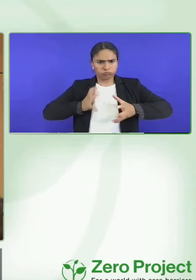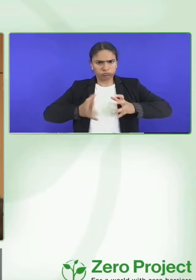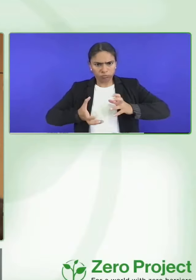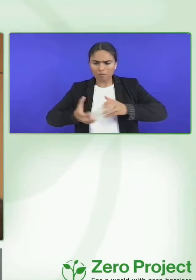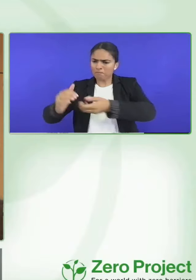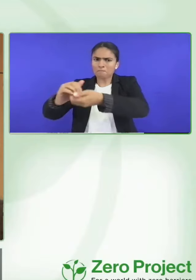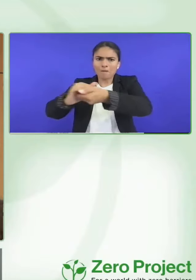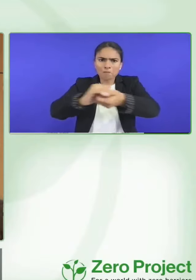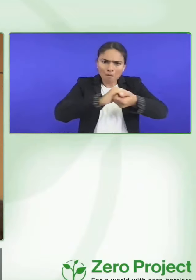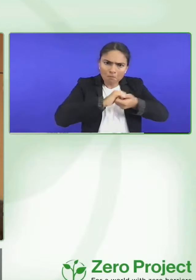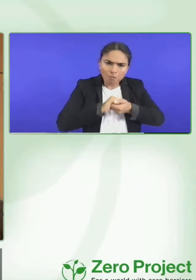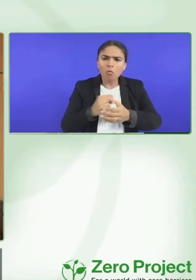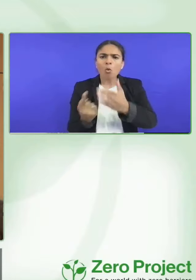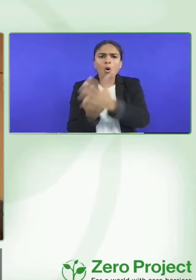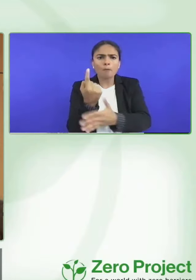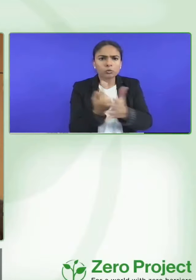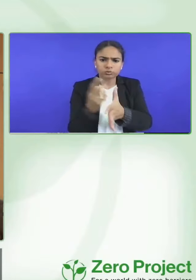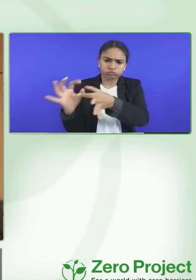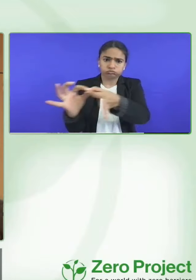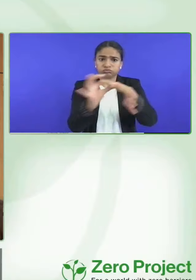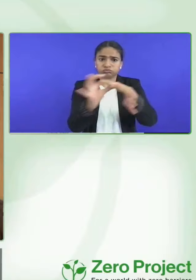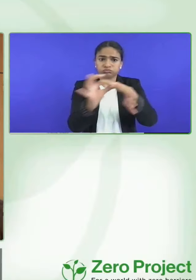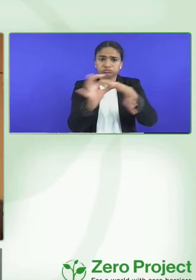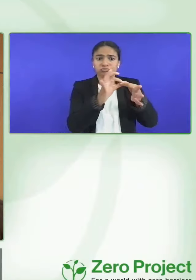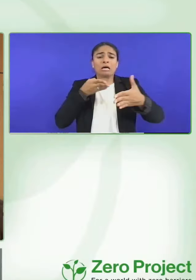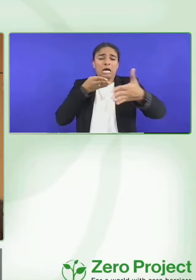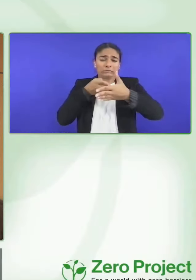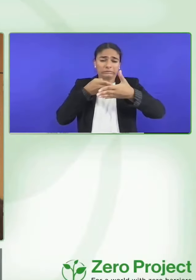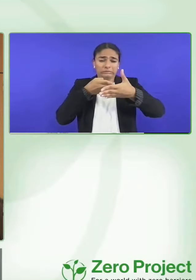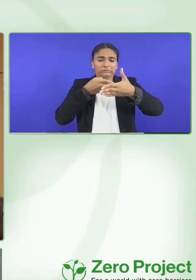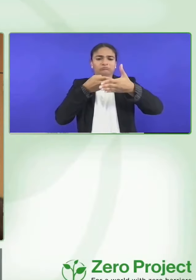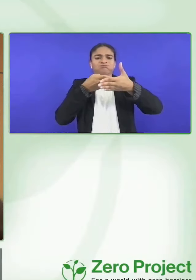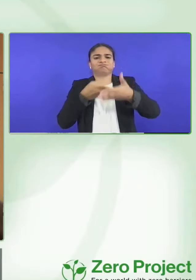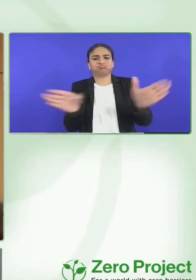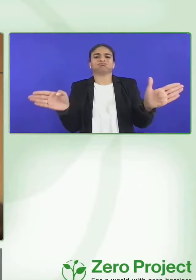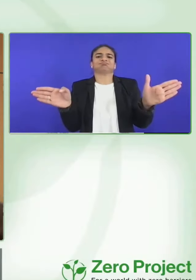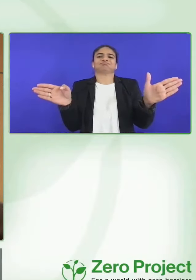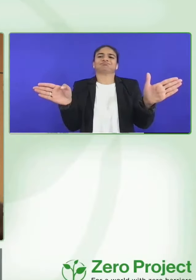I really want to thank these amazing leaders, and Kirk thank you